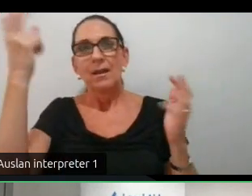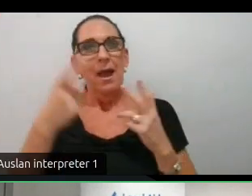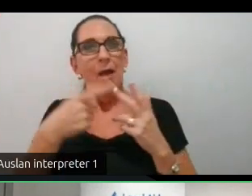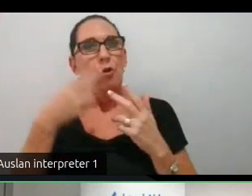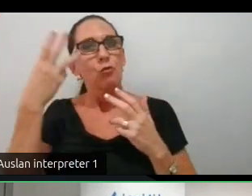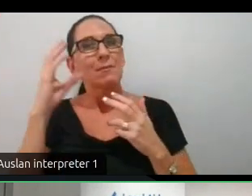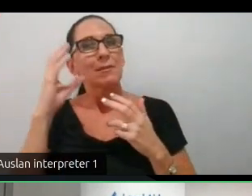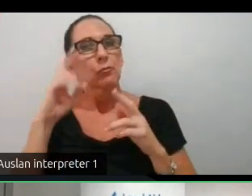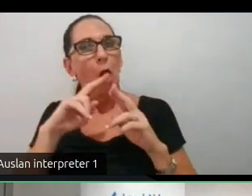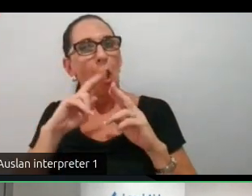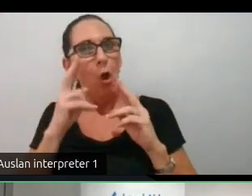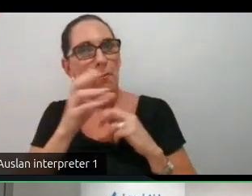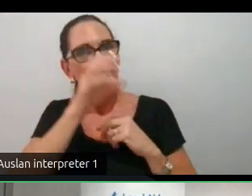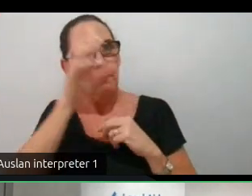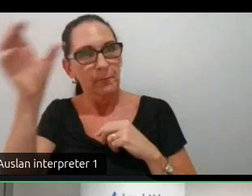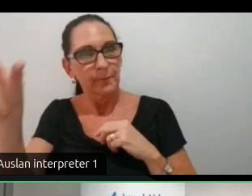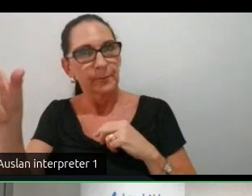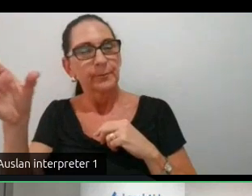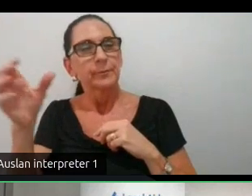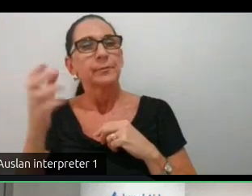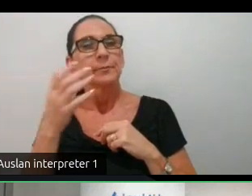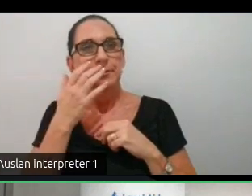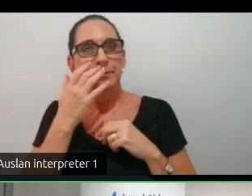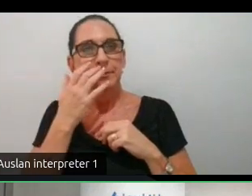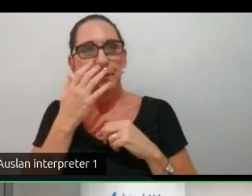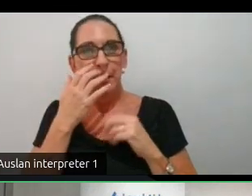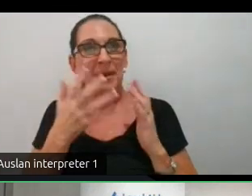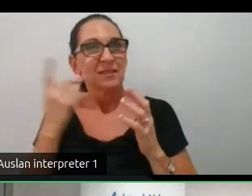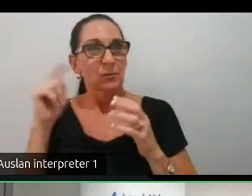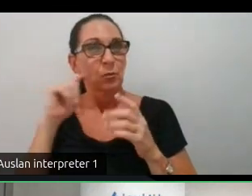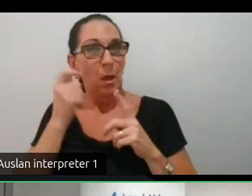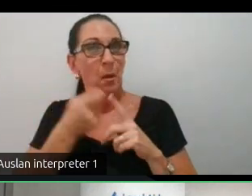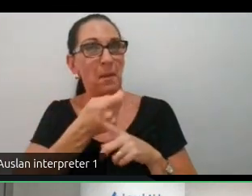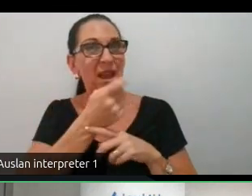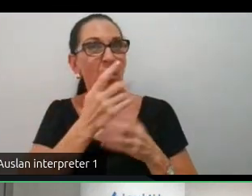and so they'll work with you, they'll find that accommodation, and then they'll just pay for it,